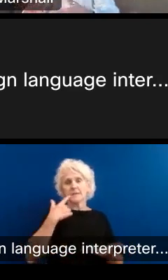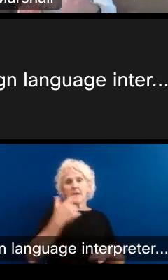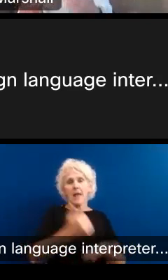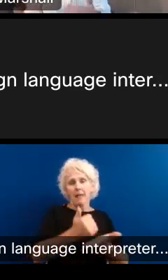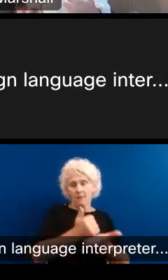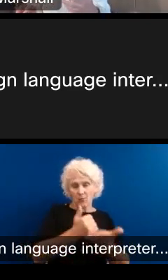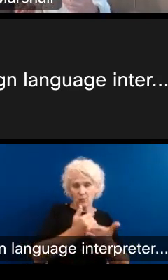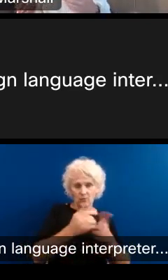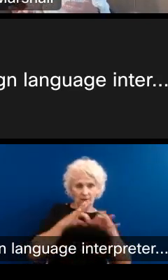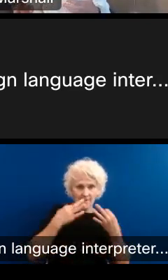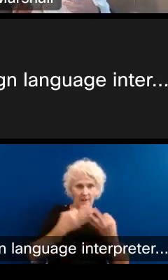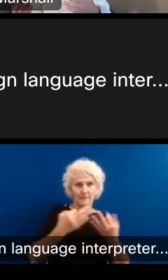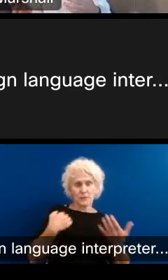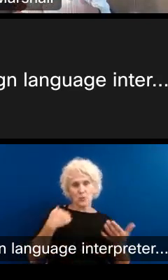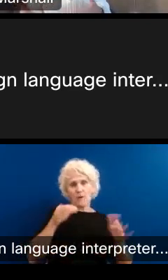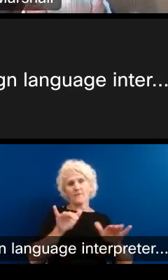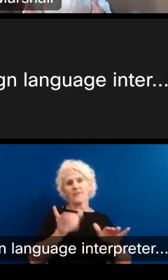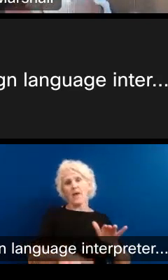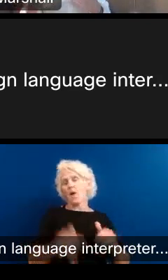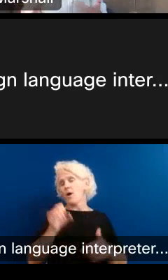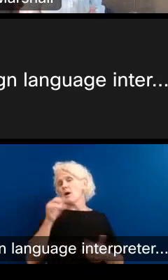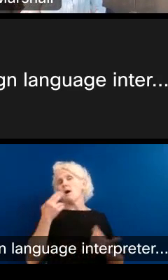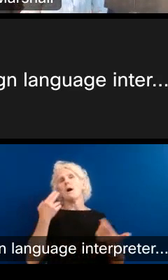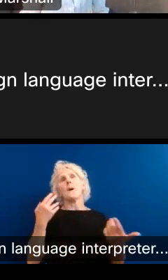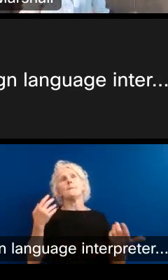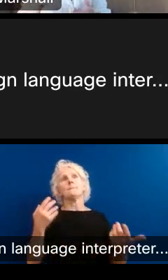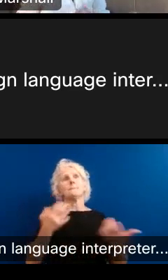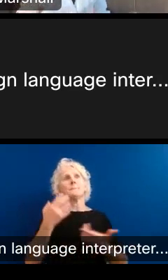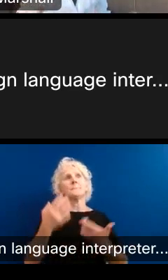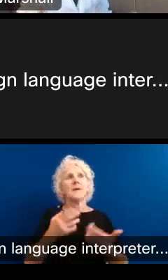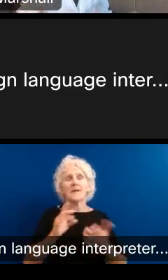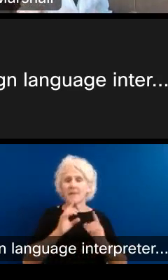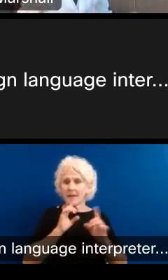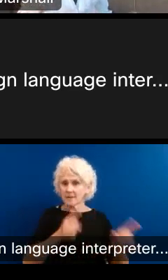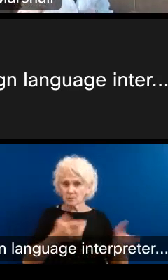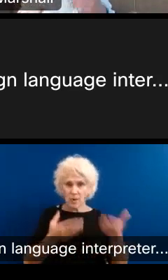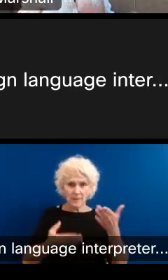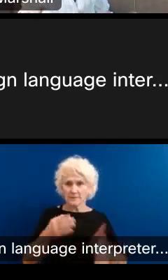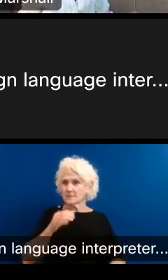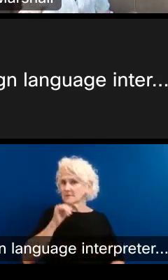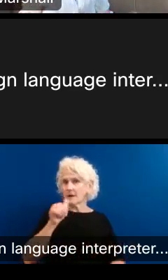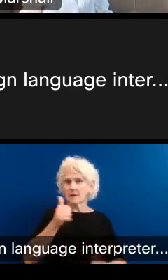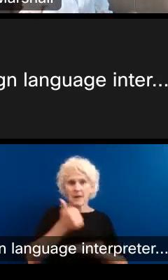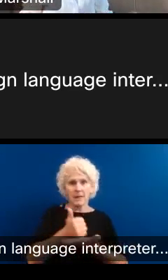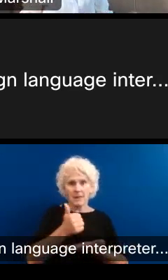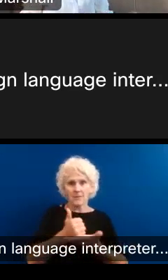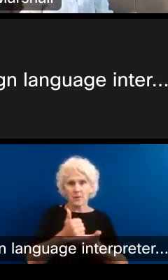Is it a way to... and the, the answer is probably no. It's not helpful to not do a crisis plan.